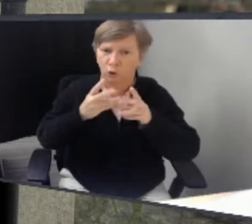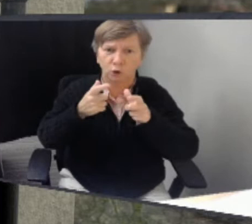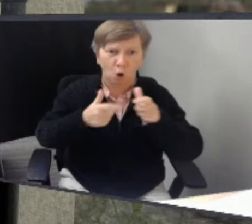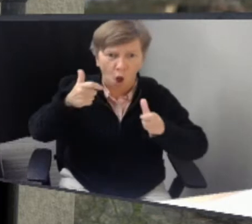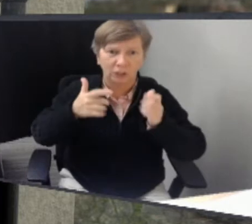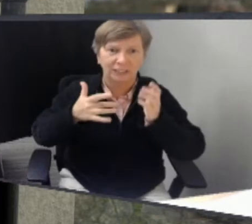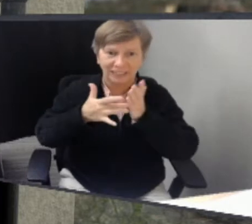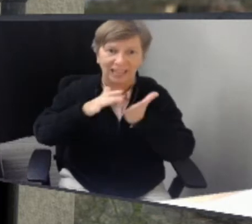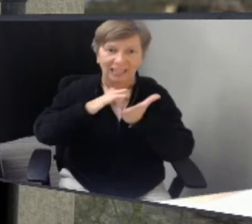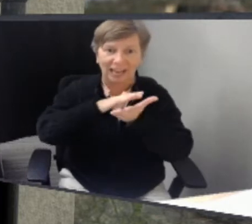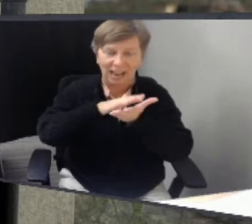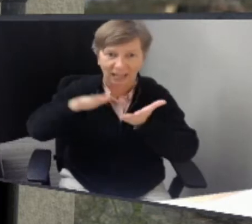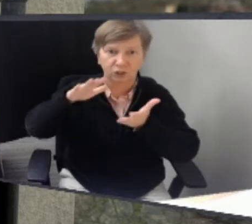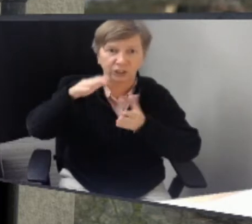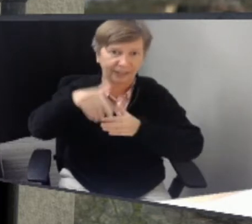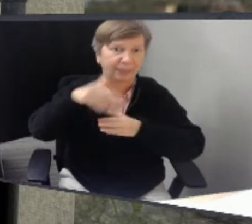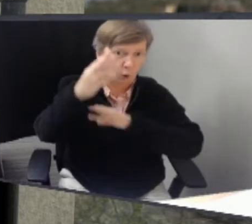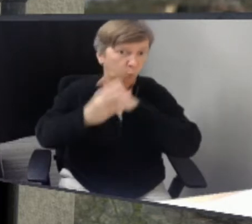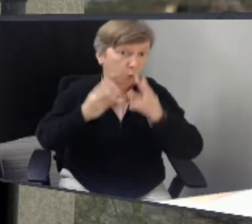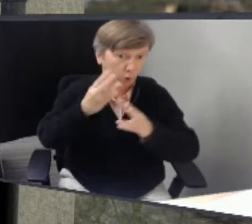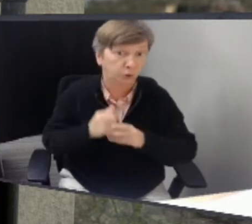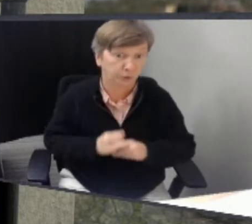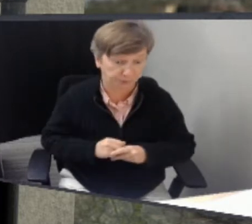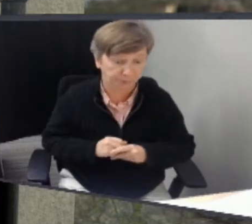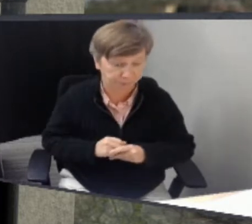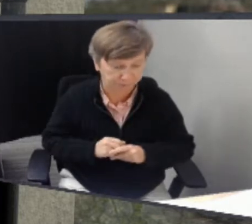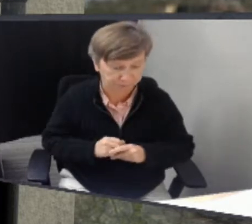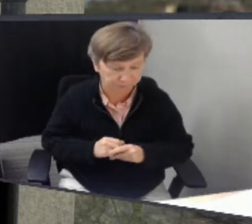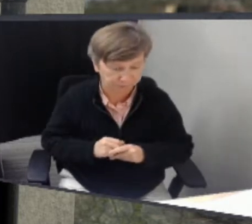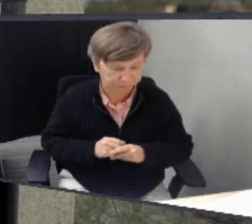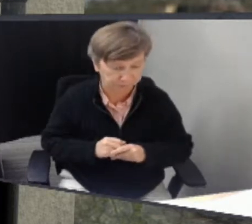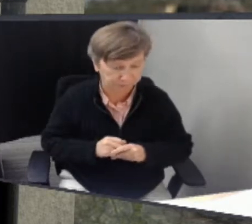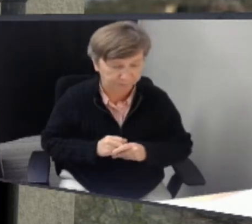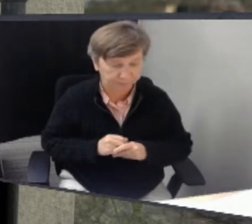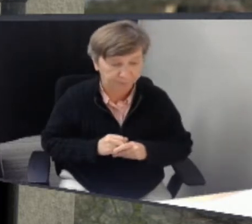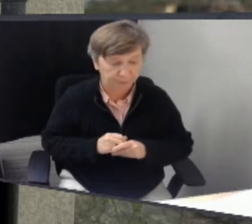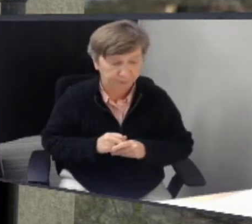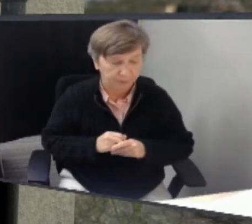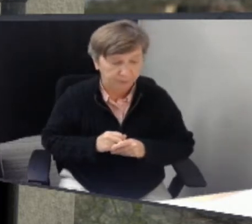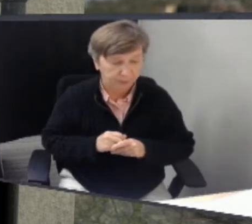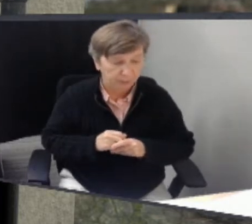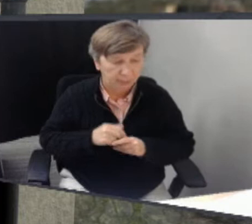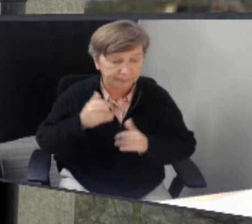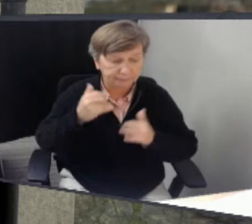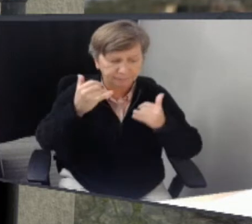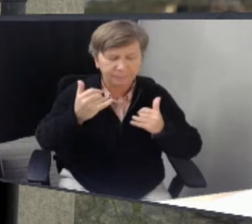Why NTID is special is because it is very accessible. It is the largest Technical Institute